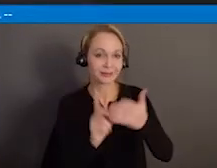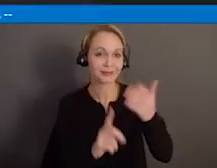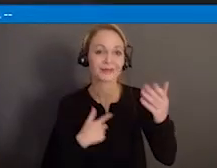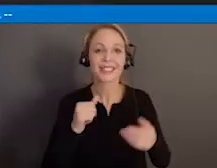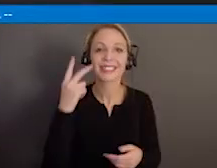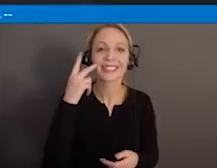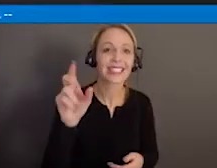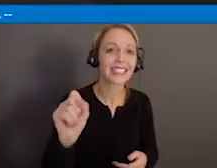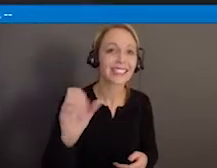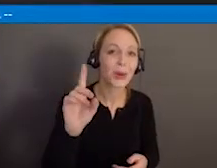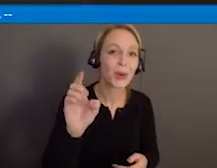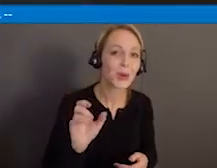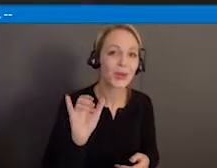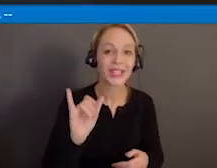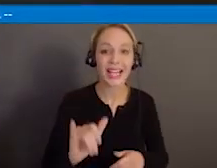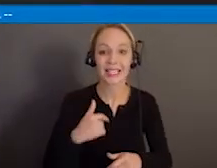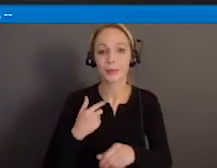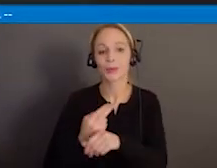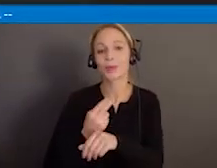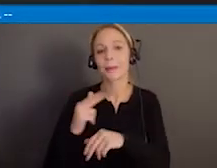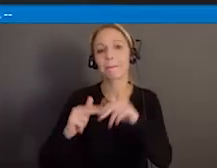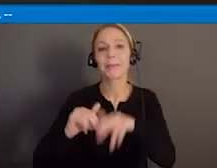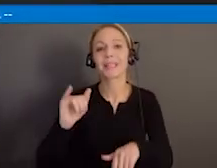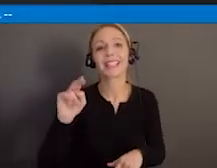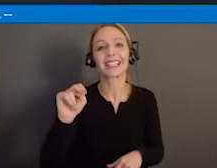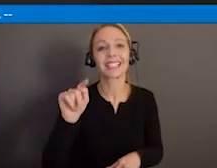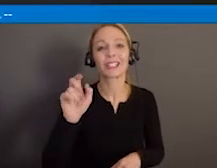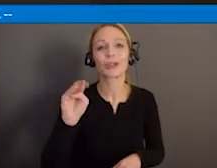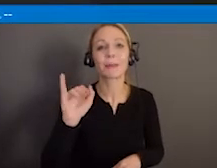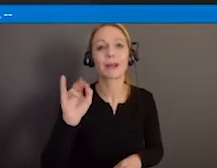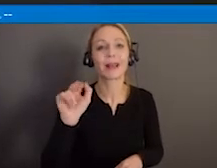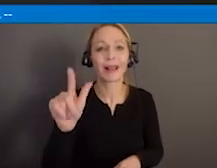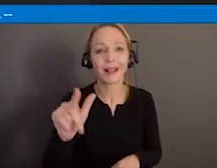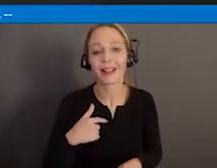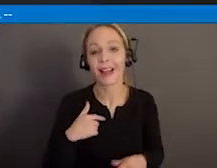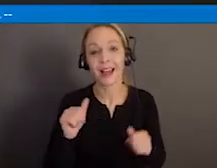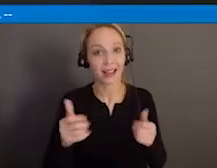THIS IS DM CODE AND USING BUILT IN TERMINAL.